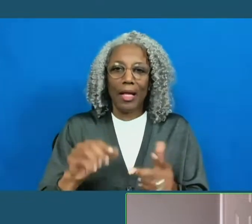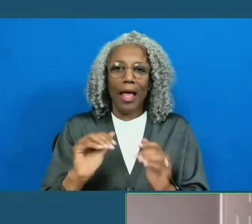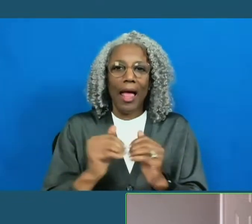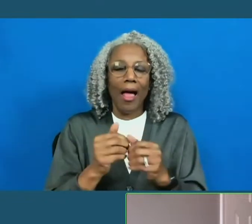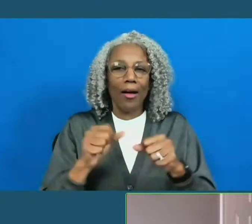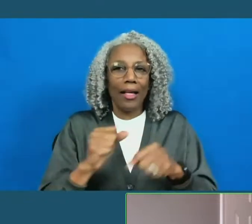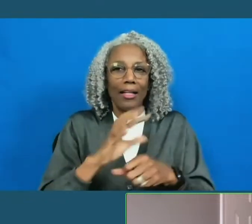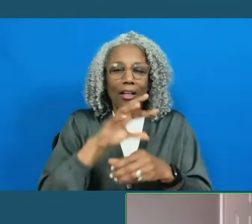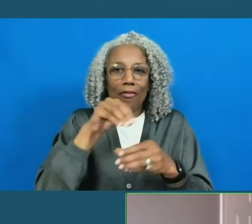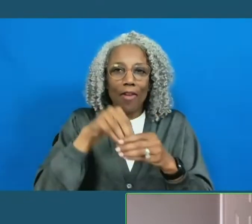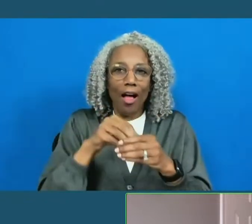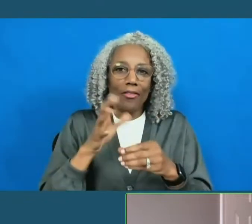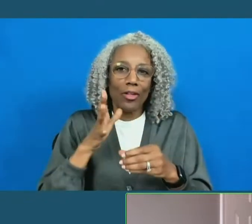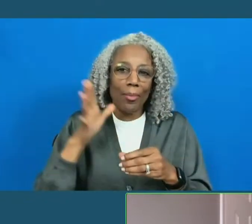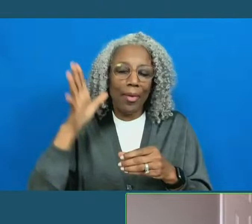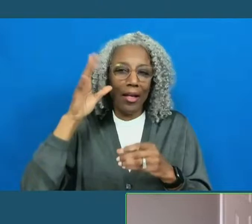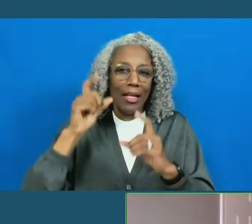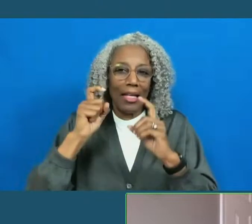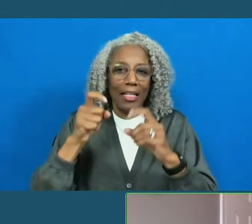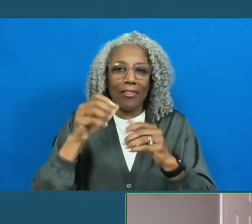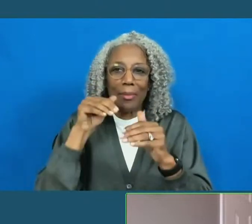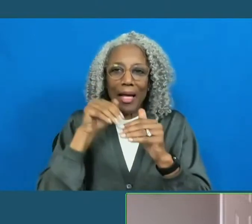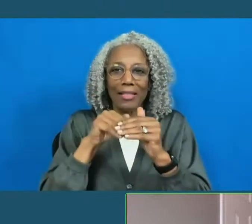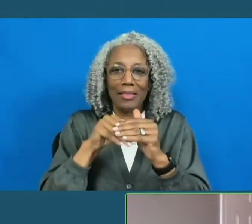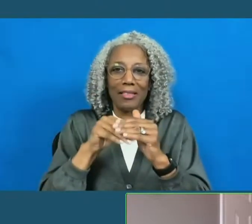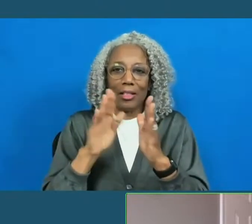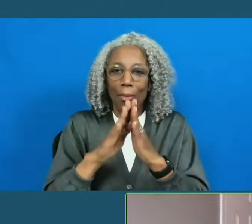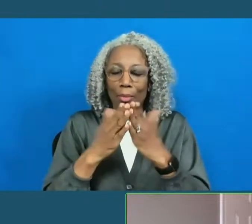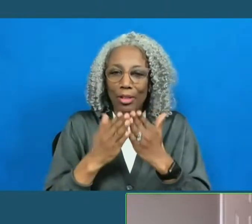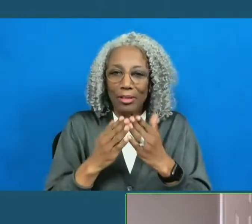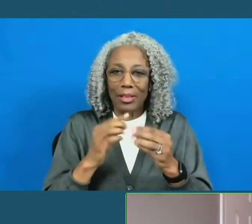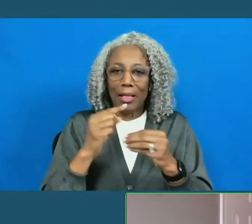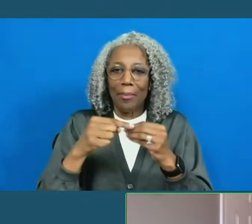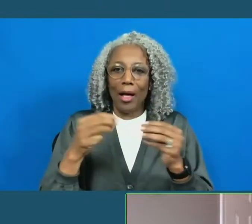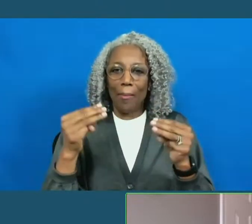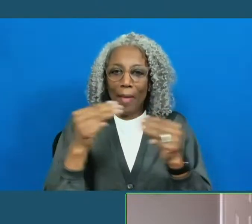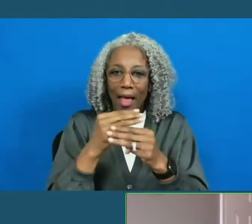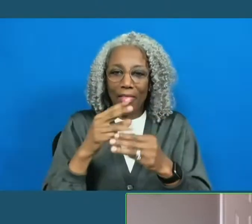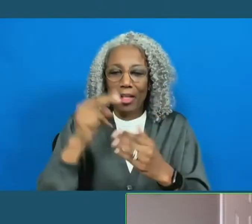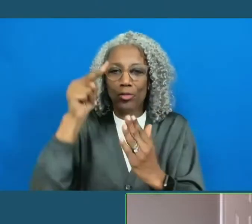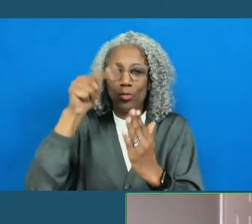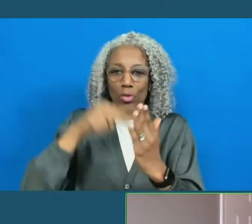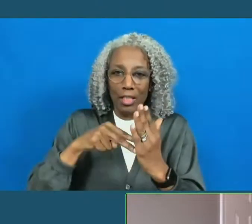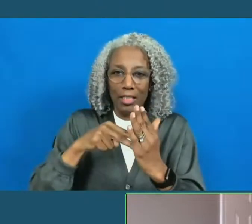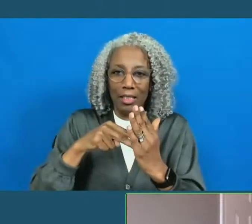next question is, how can we involved the parents and give